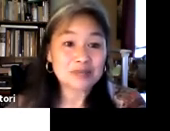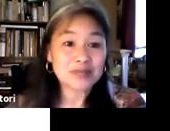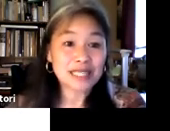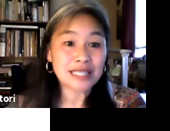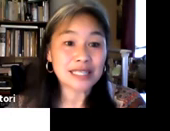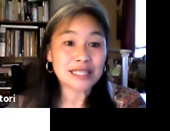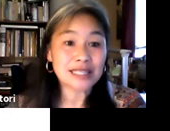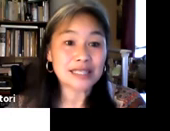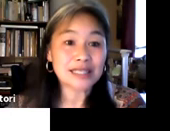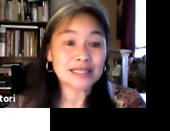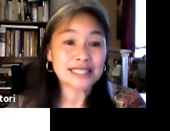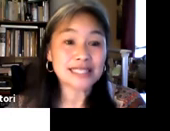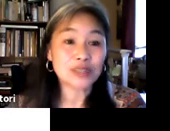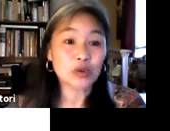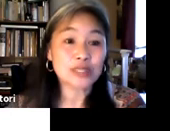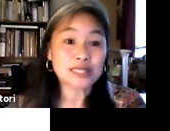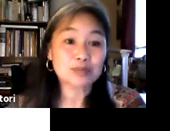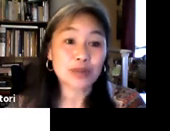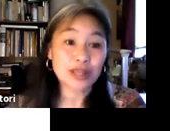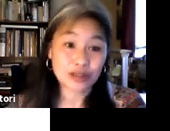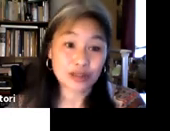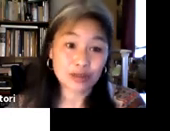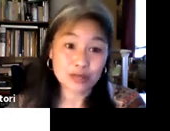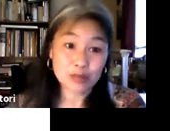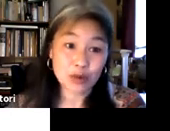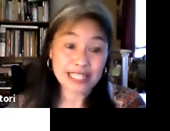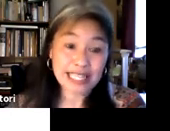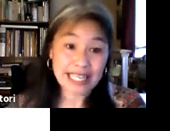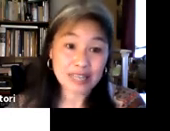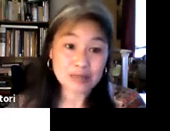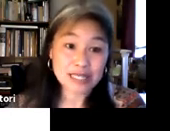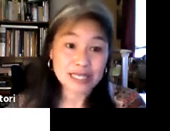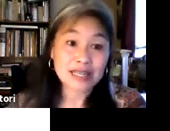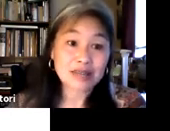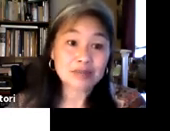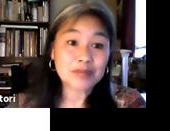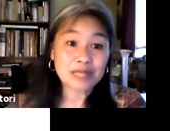said, he died spiritually during the war, because living in the